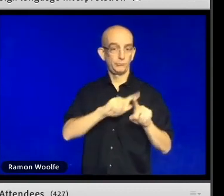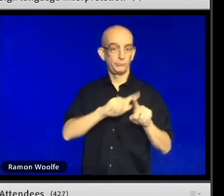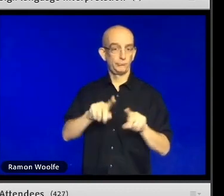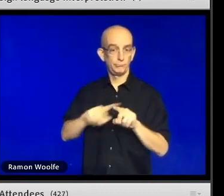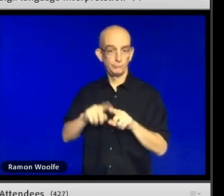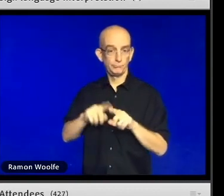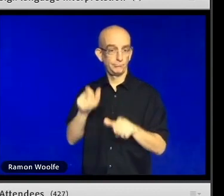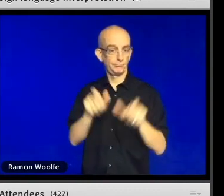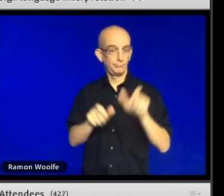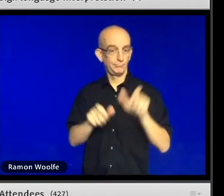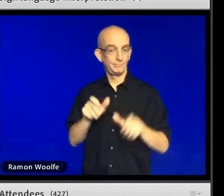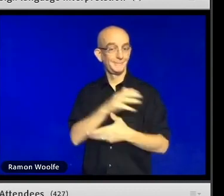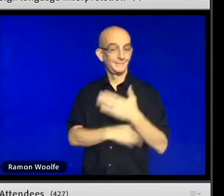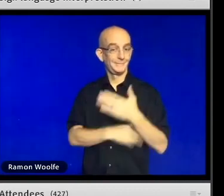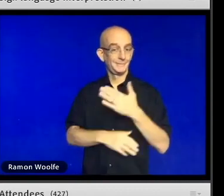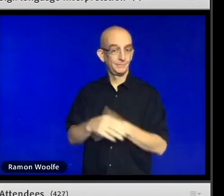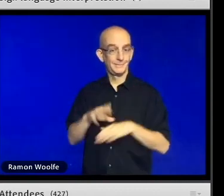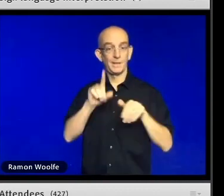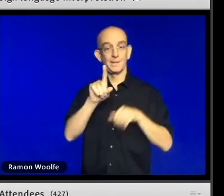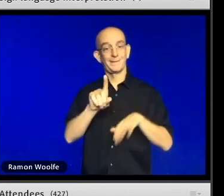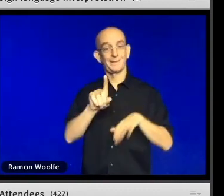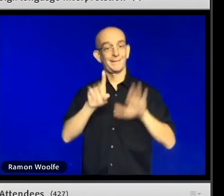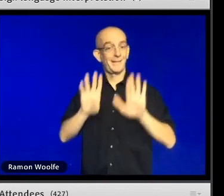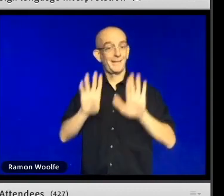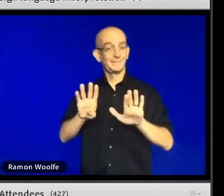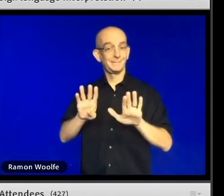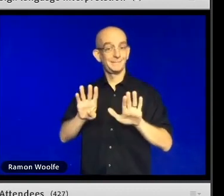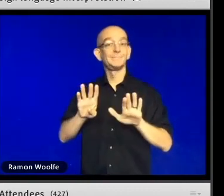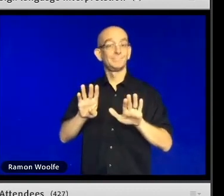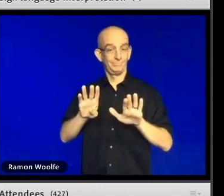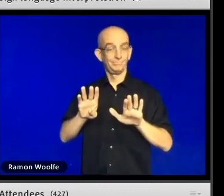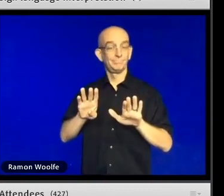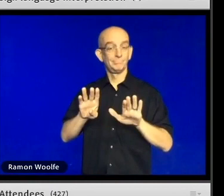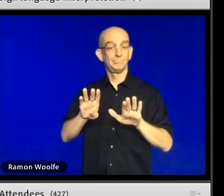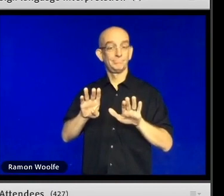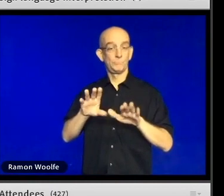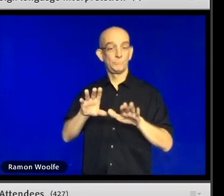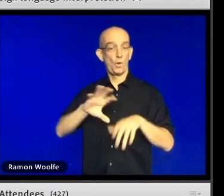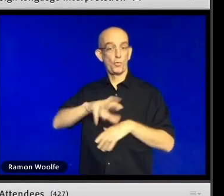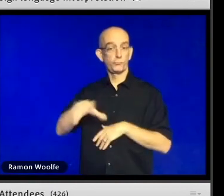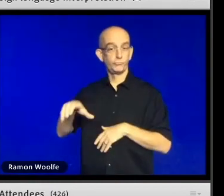with just a support person or maybe personal assistant. That's why we are going to include